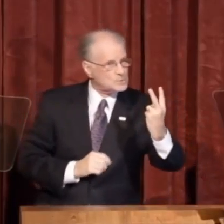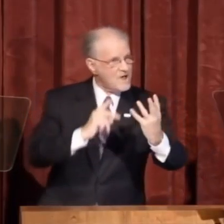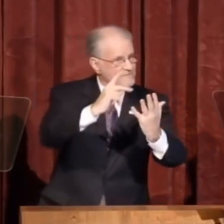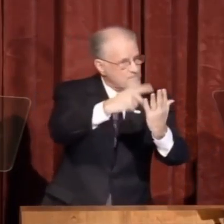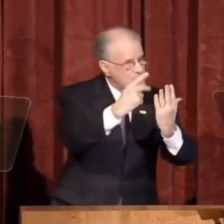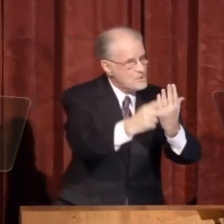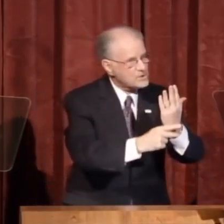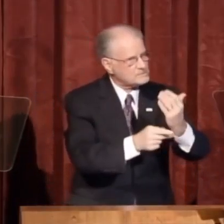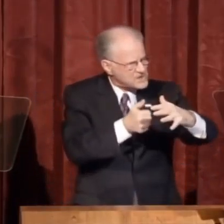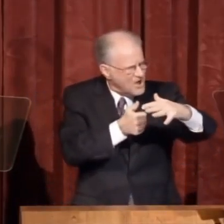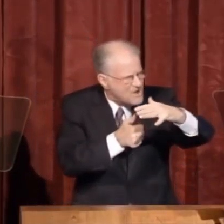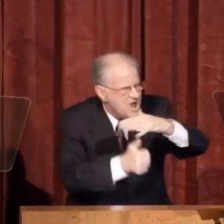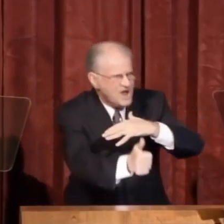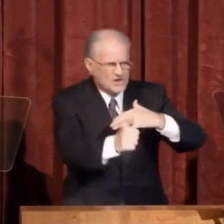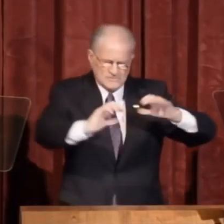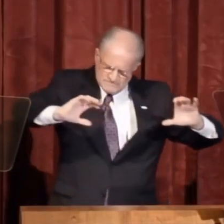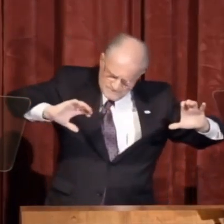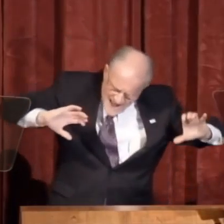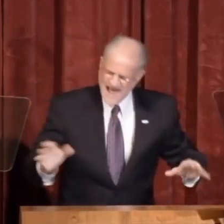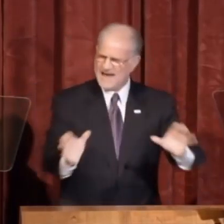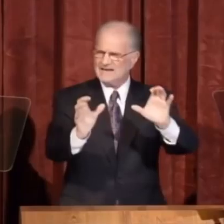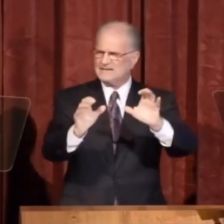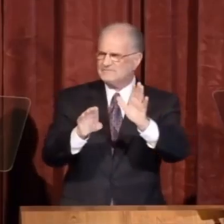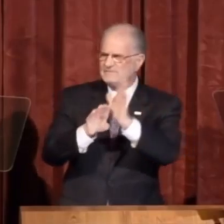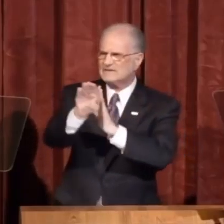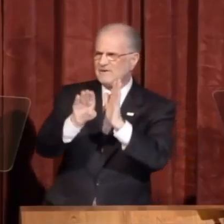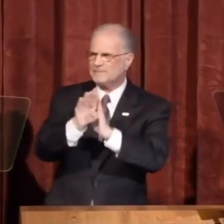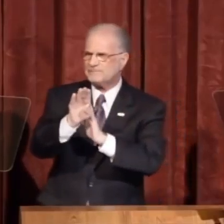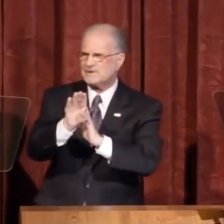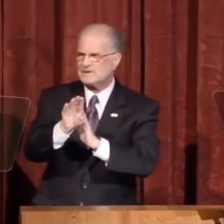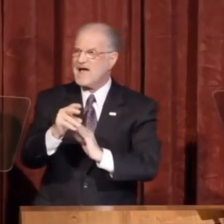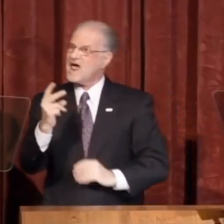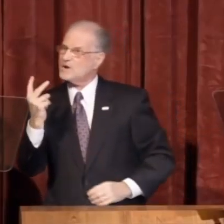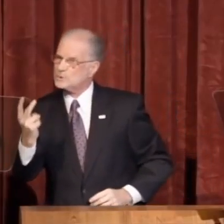How will we meet Goal D of the GSP on academic programs?